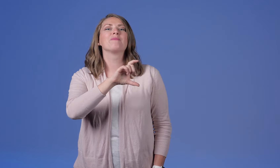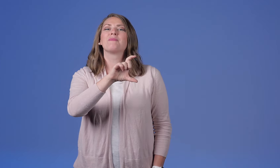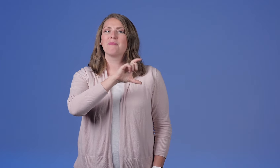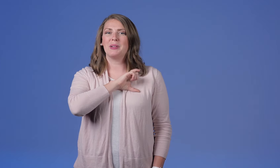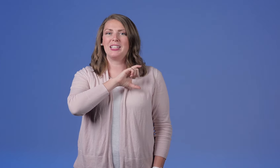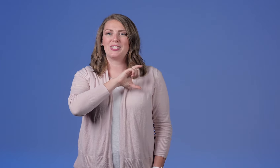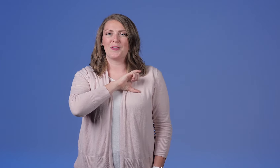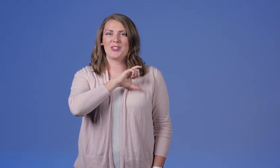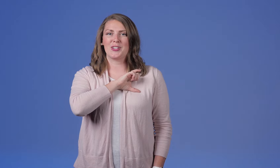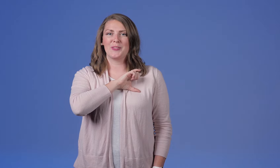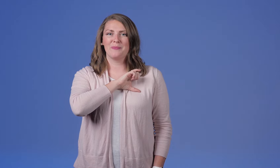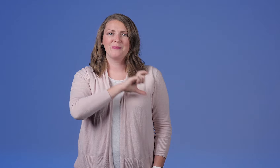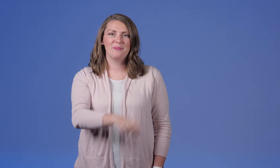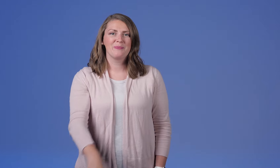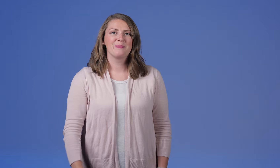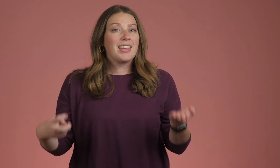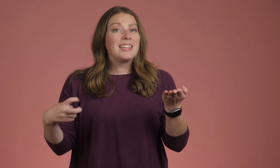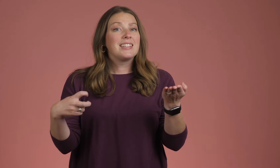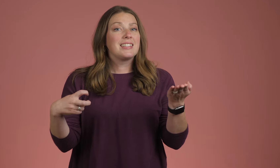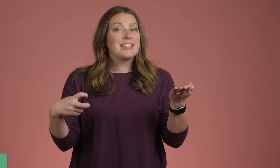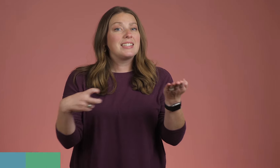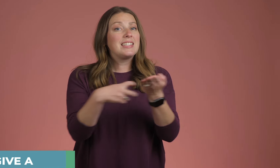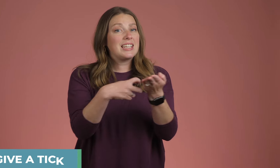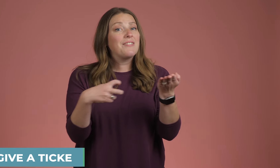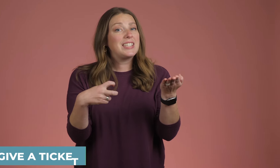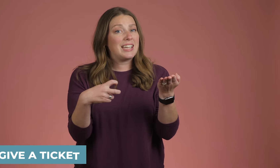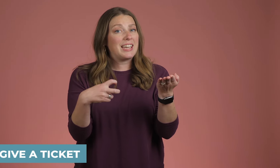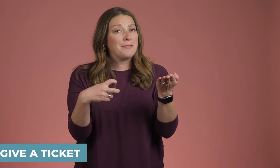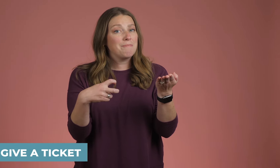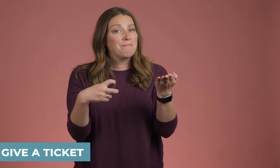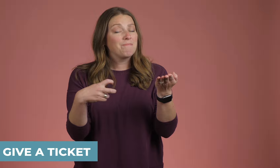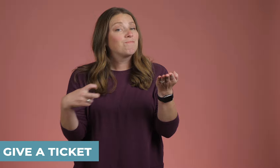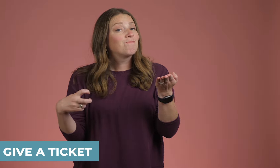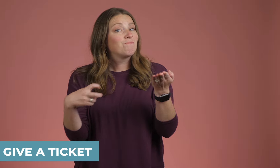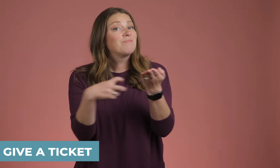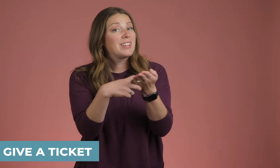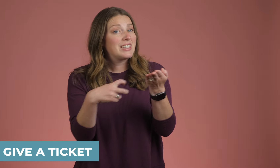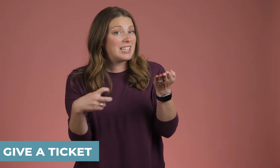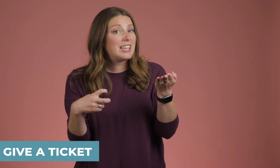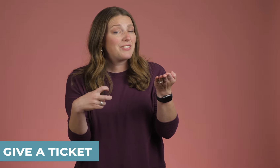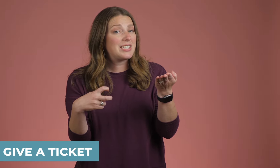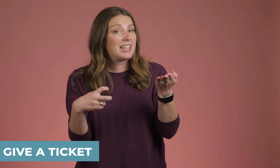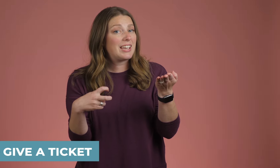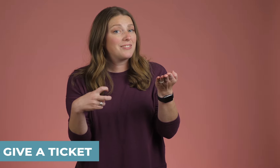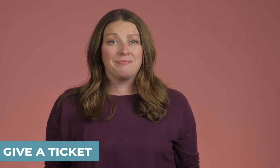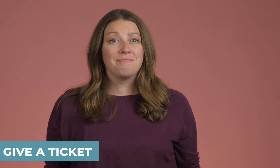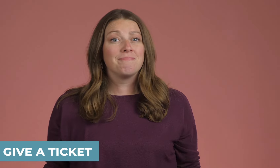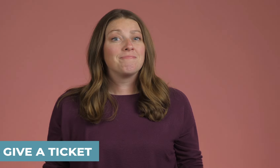Police officer To give a ticket.